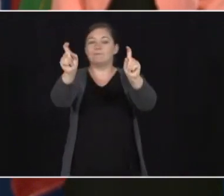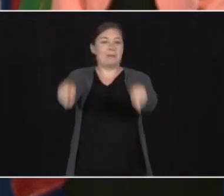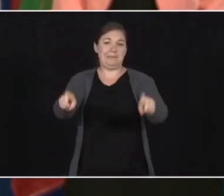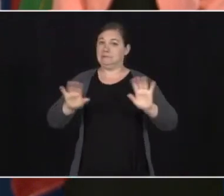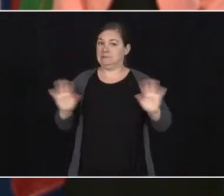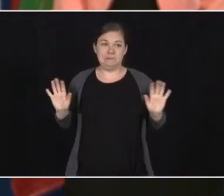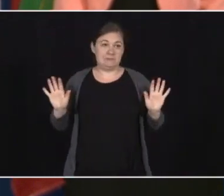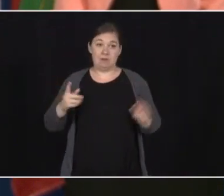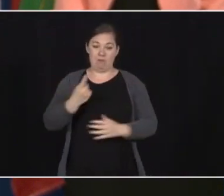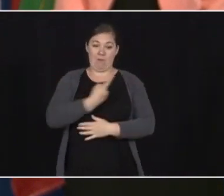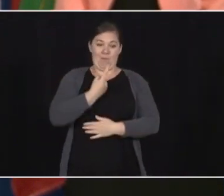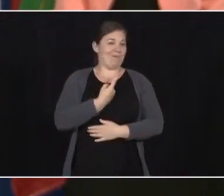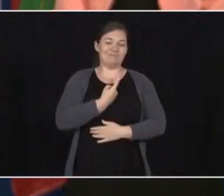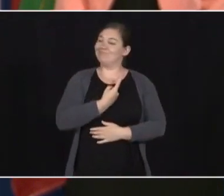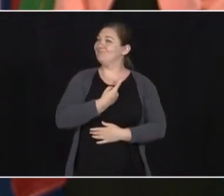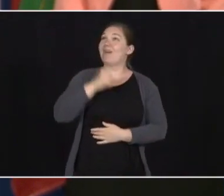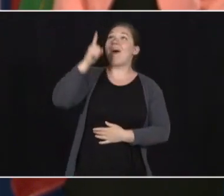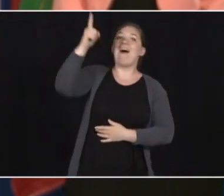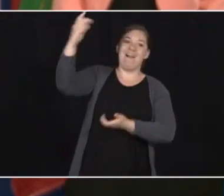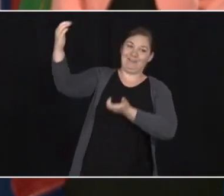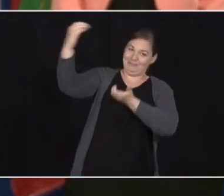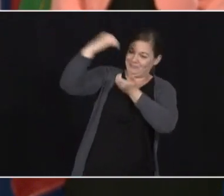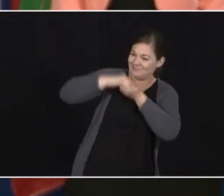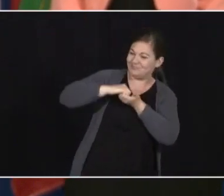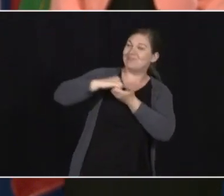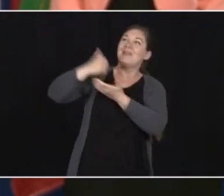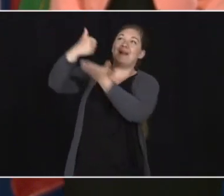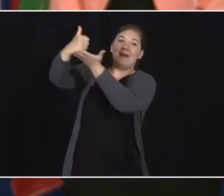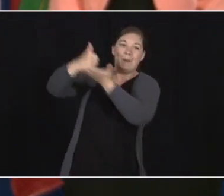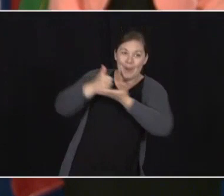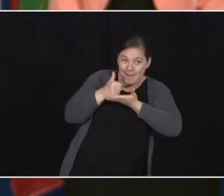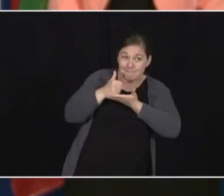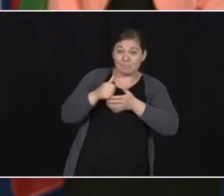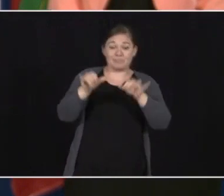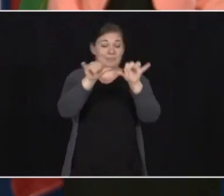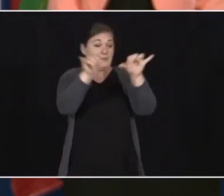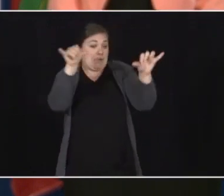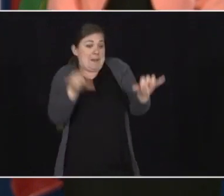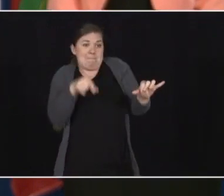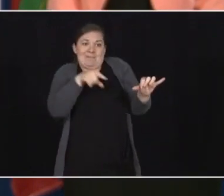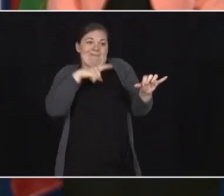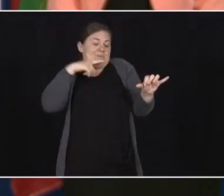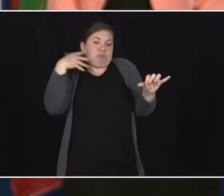fix this broken system. A system with hundreds of facilities